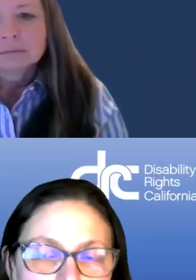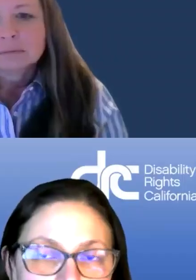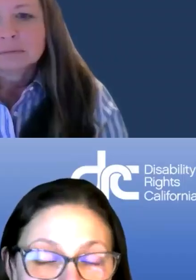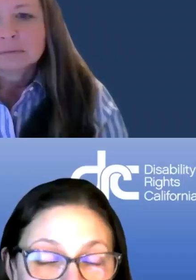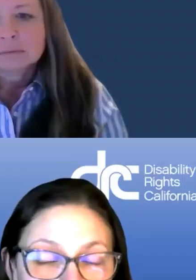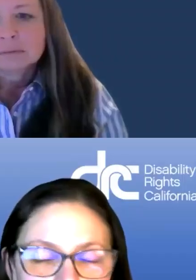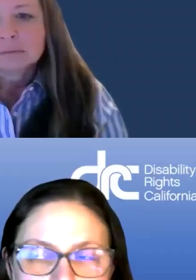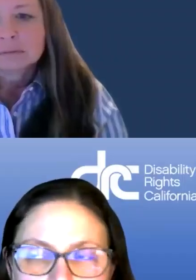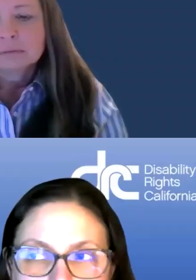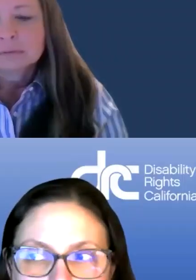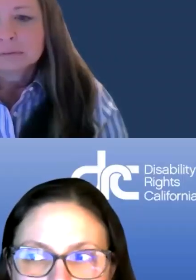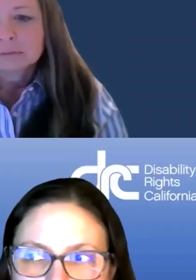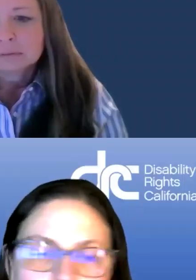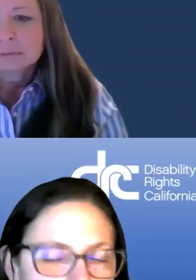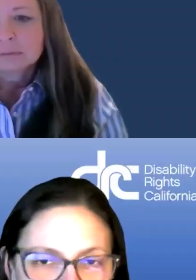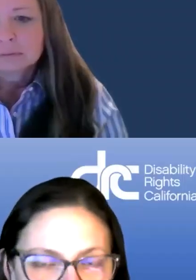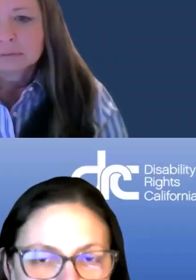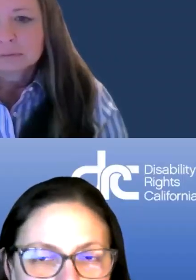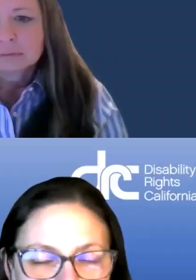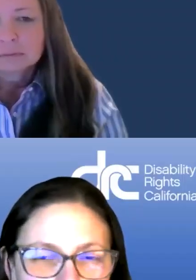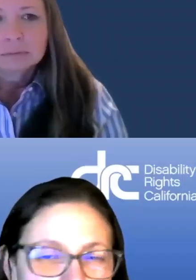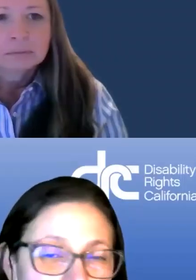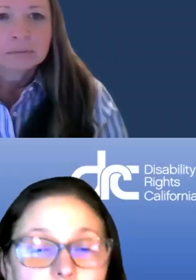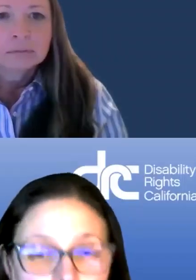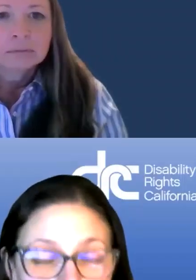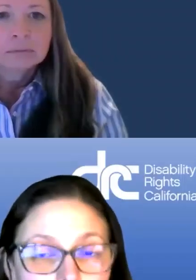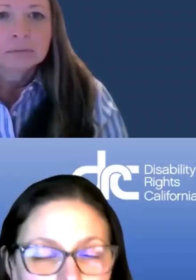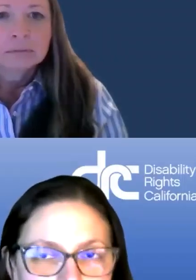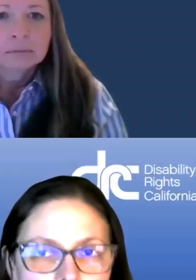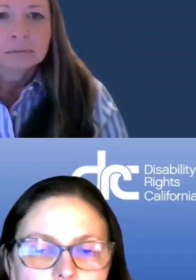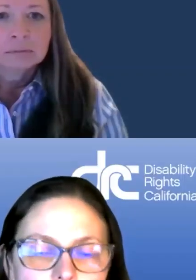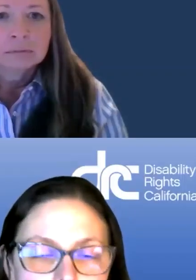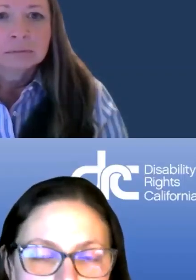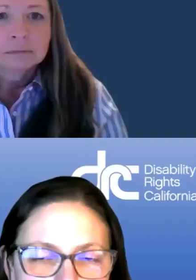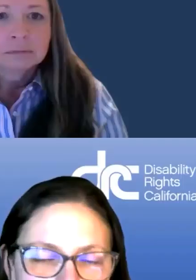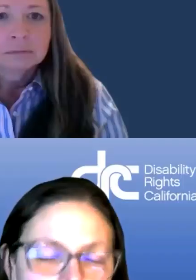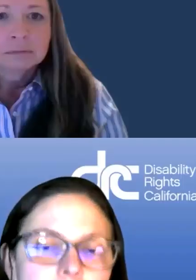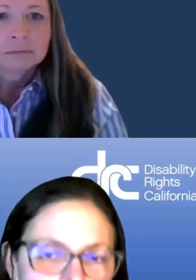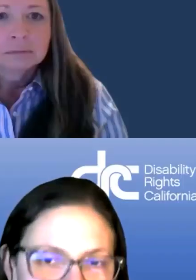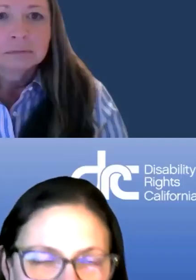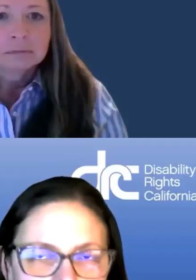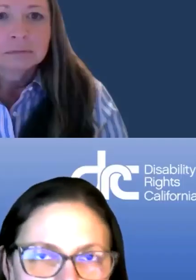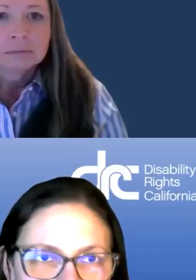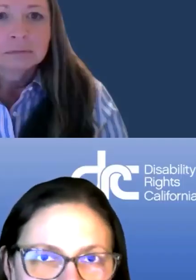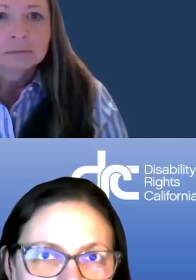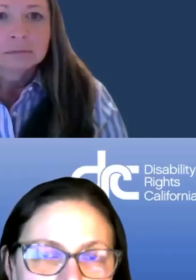in schools. So, this was this was not exactly a surprise, but very concerning nonetheless.